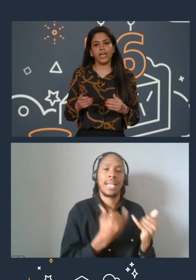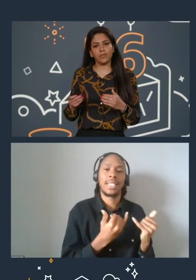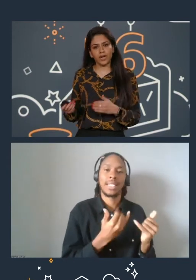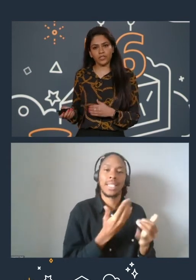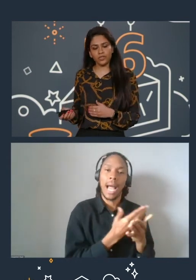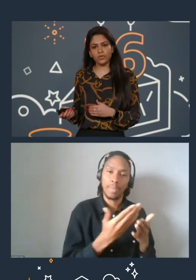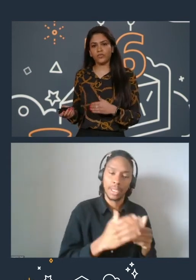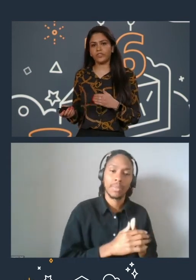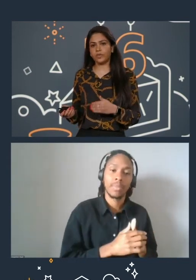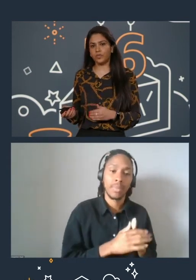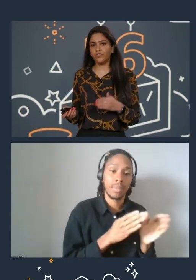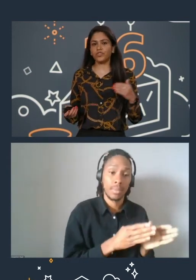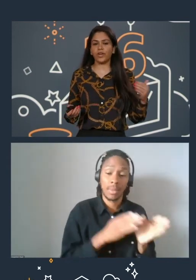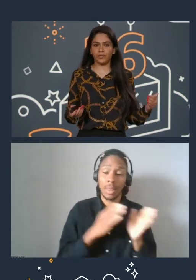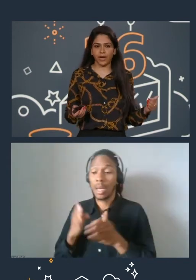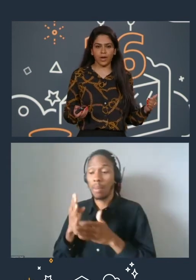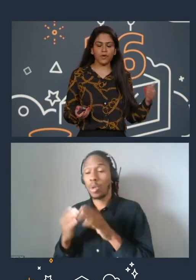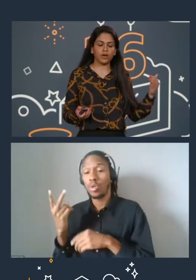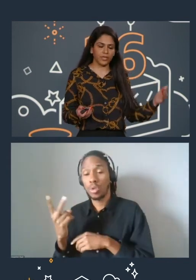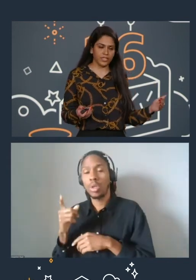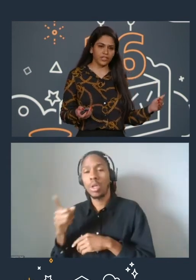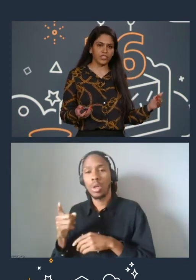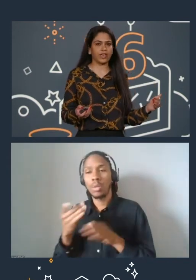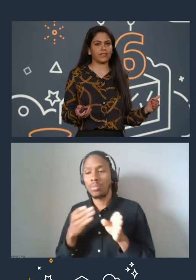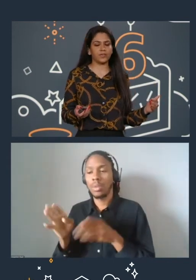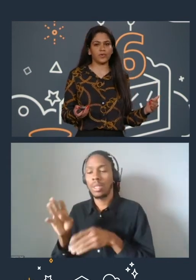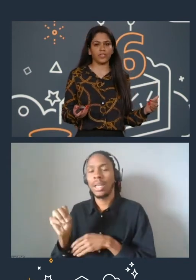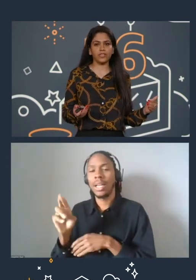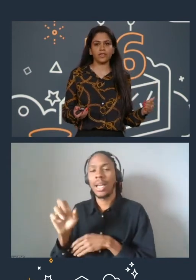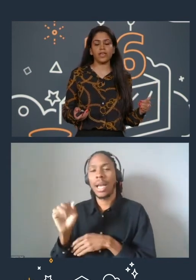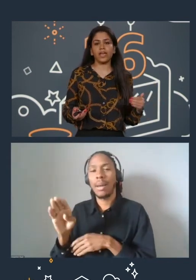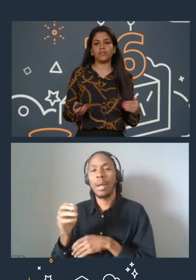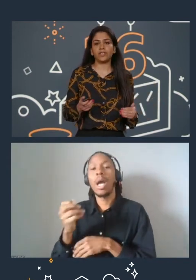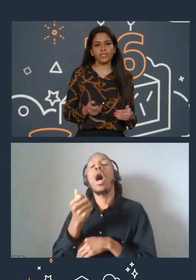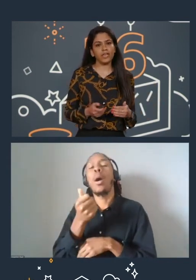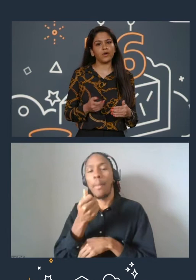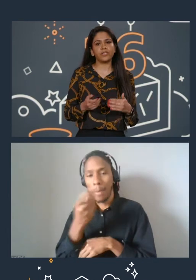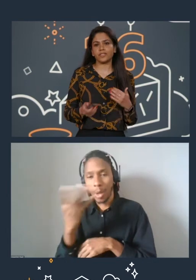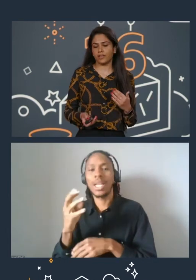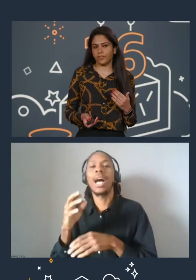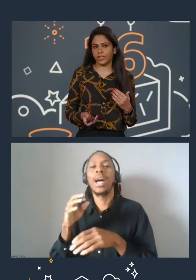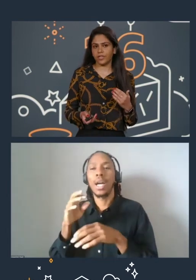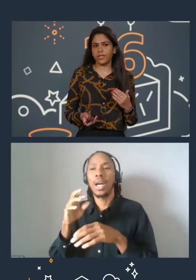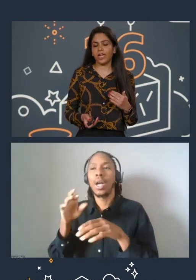In part two, we will move to MRAP, or multi-region access points, and we'll see how it is configured